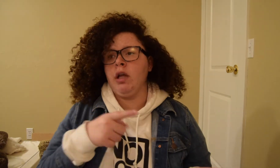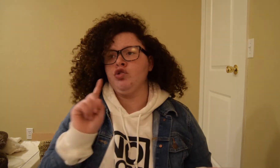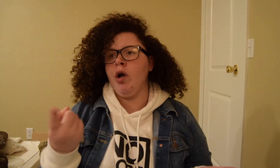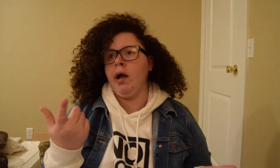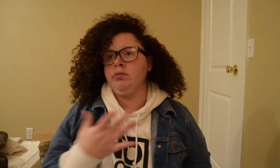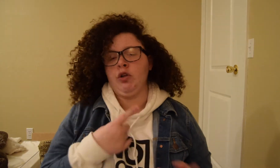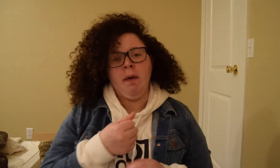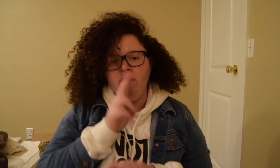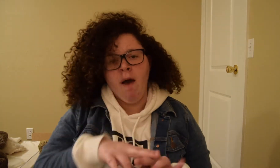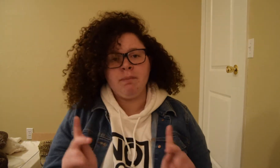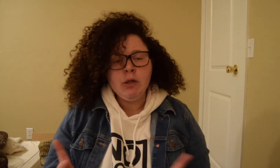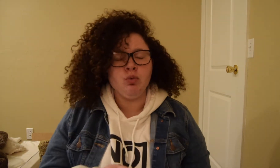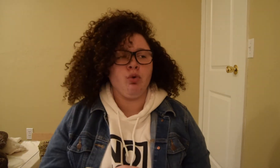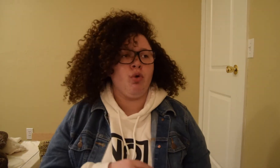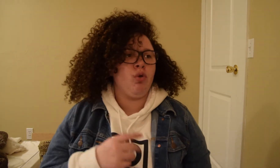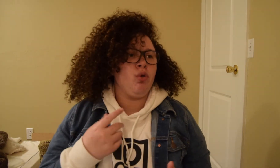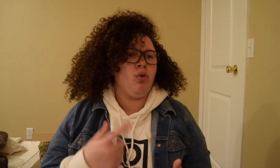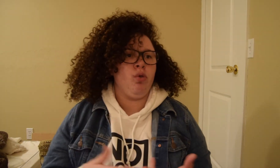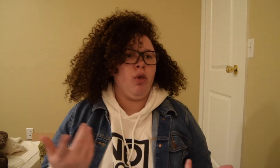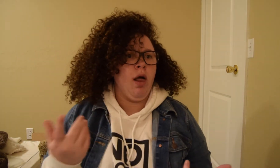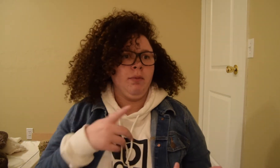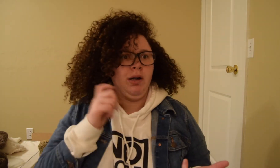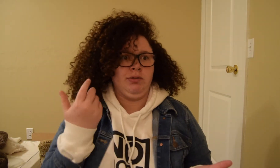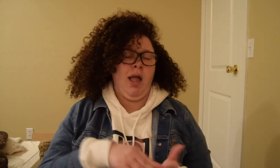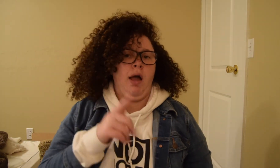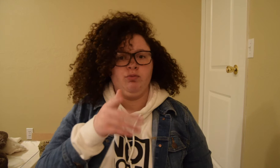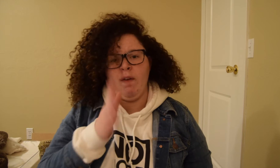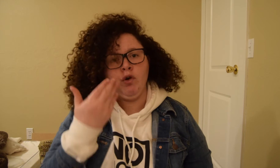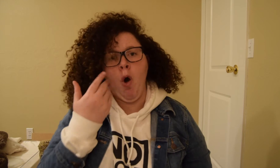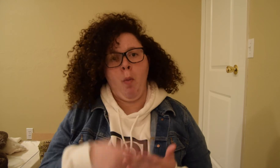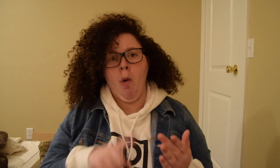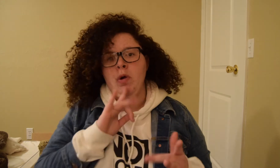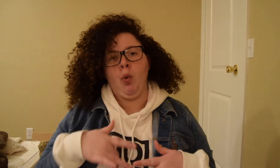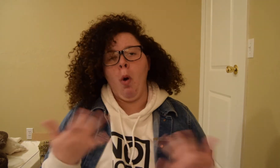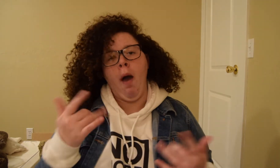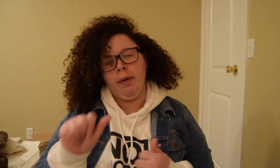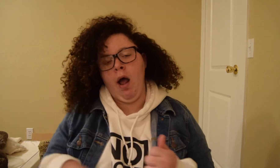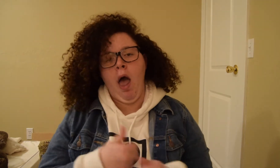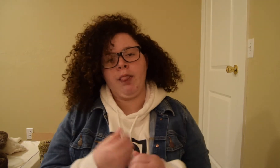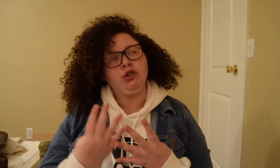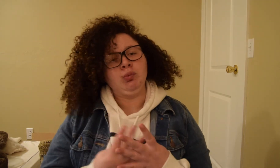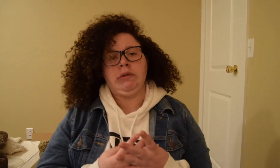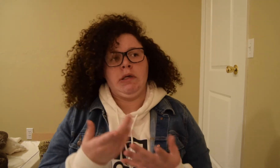They just like to make fun of people Again, you never know what is really going on behind the screen